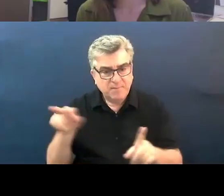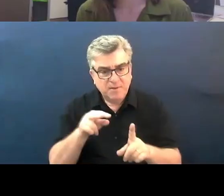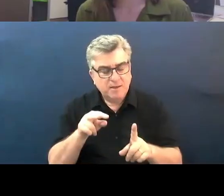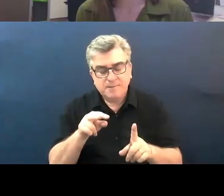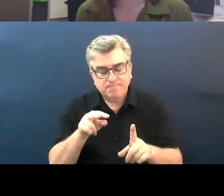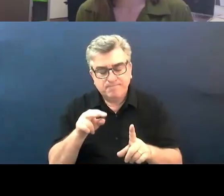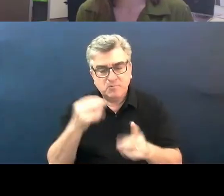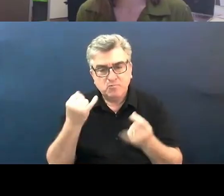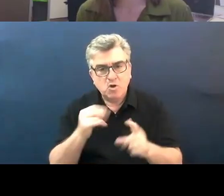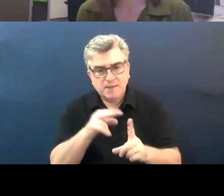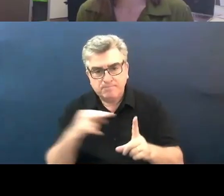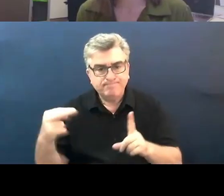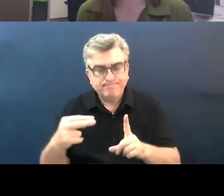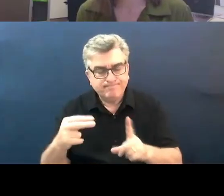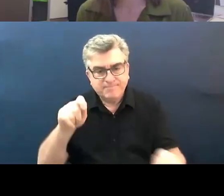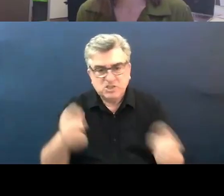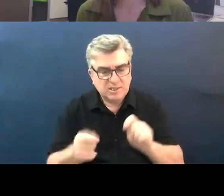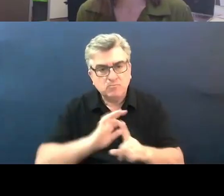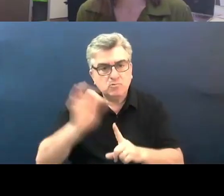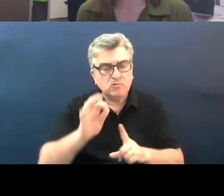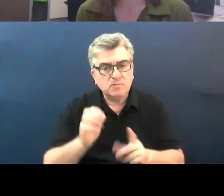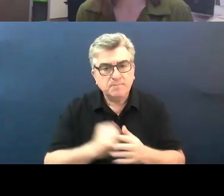Anna: Thanks. Ricky.